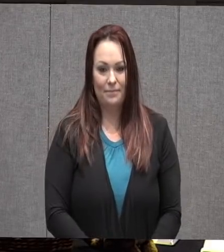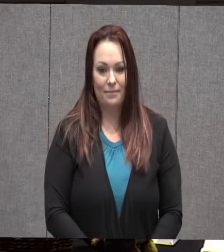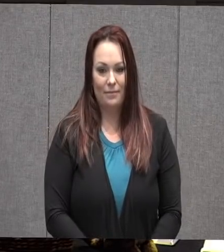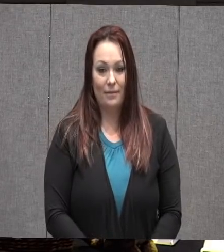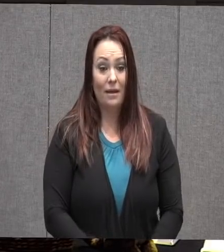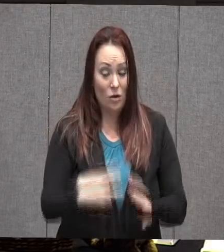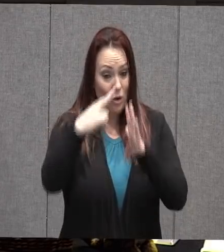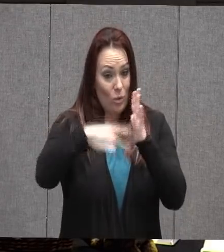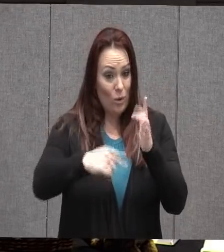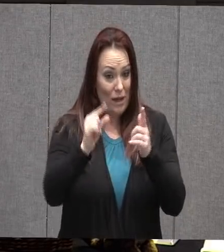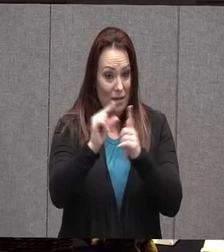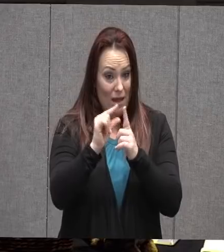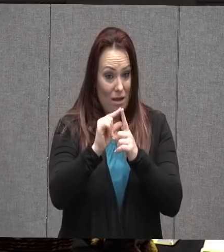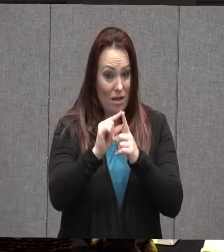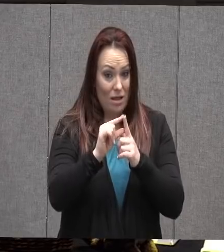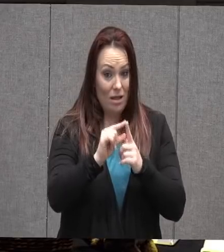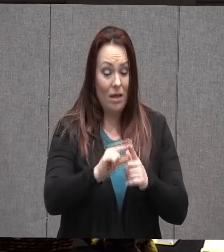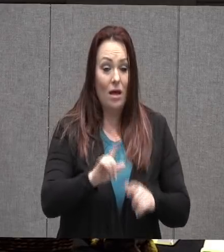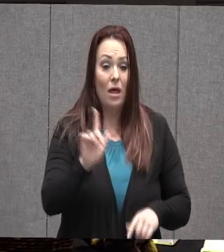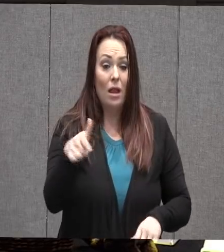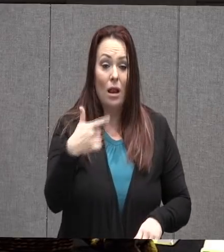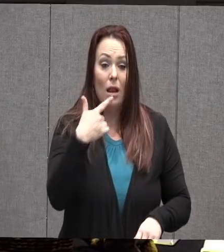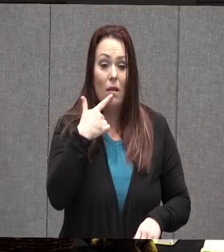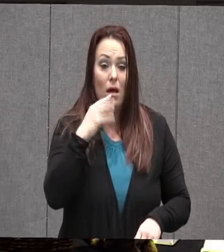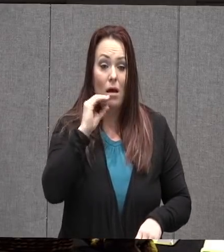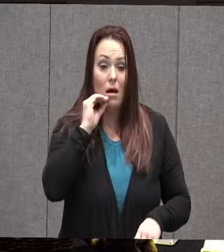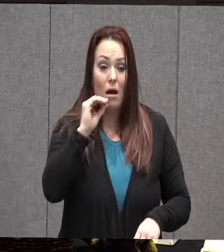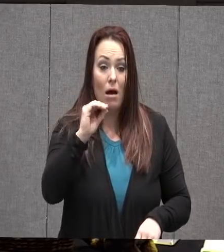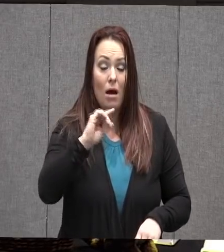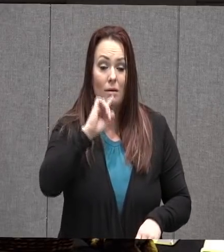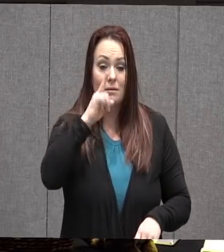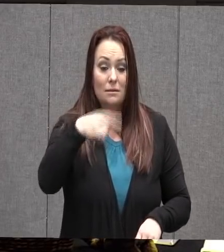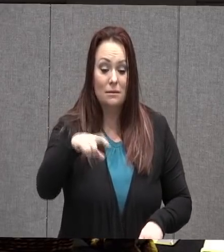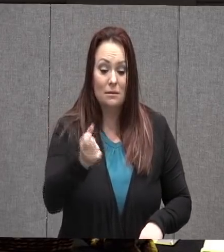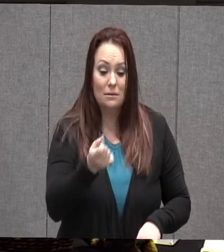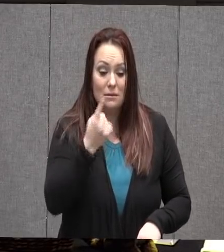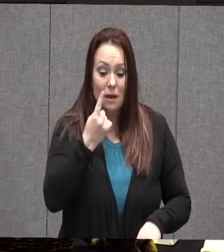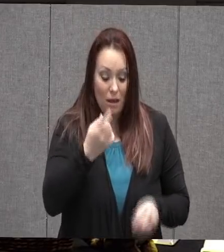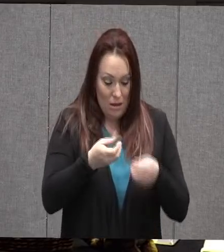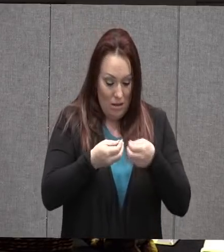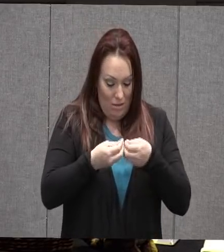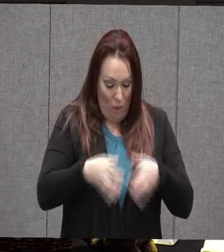Good, and let's read the word. Luh, oh, es, tuh, lost.